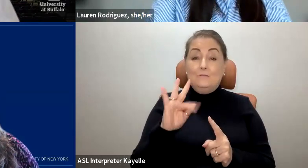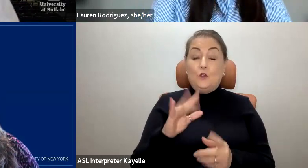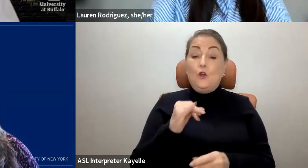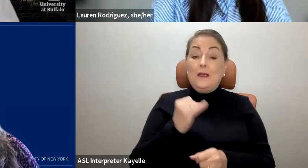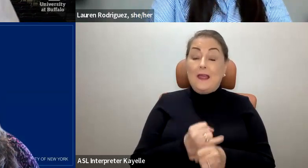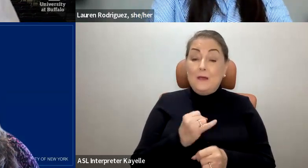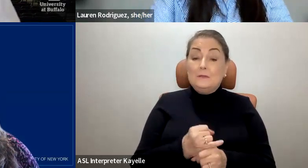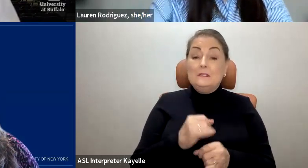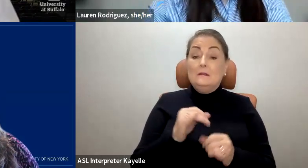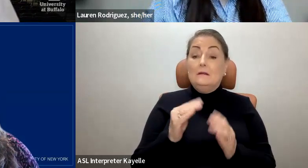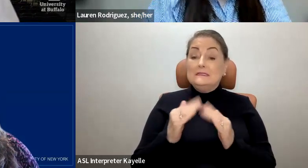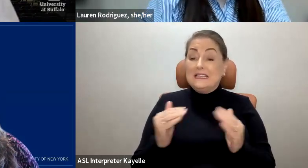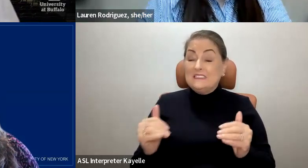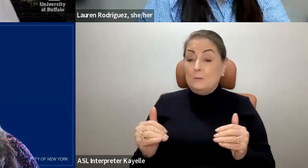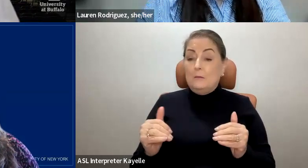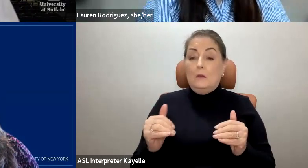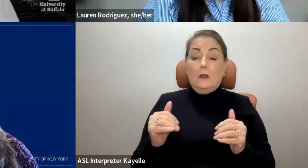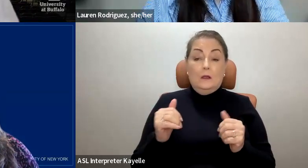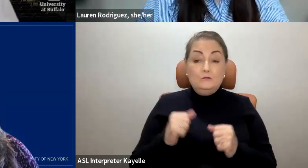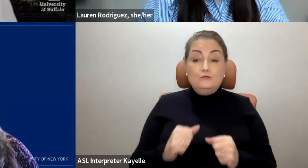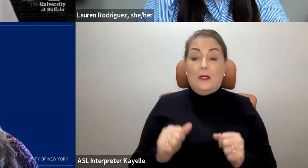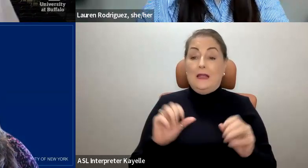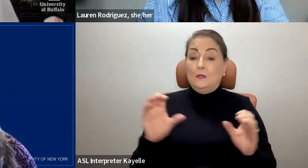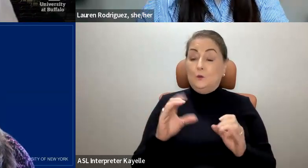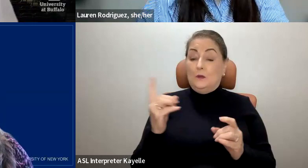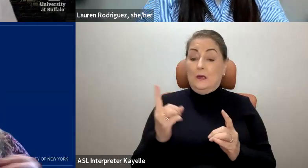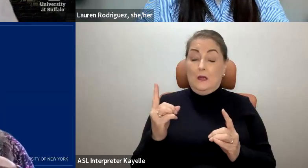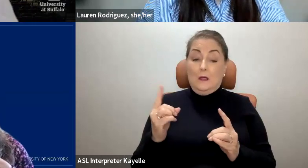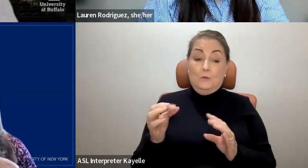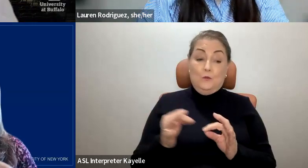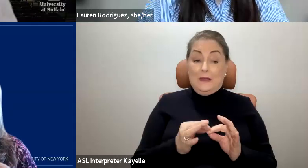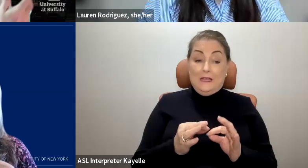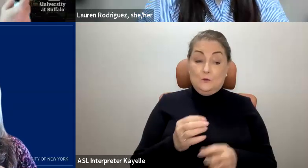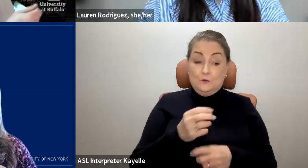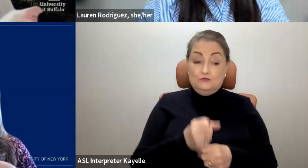system is trying to do something related to a trusted source. And